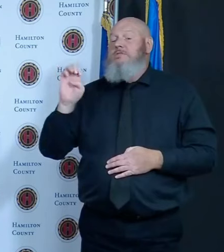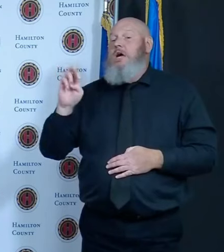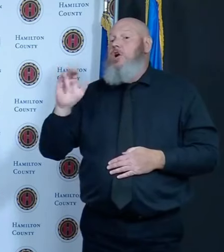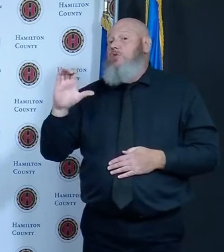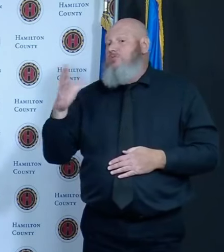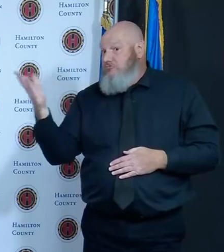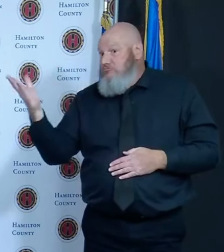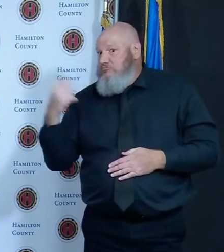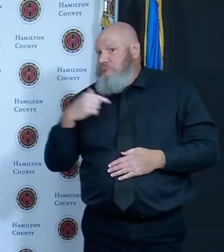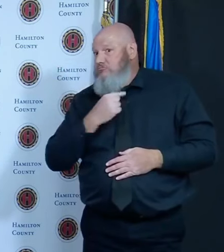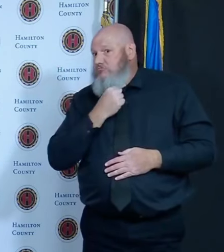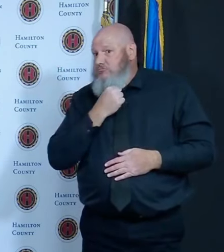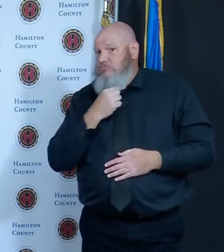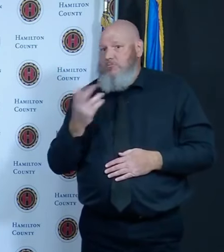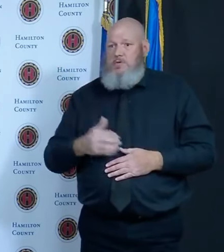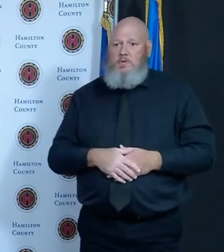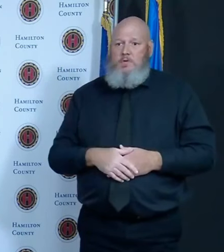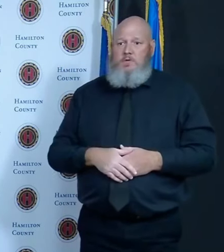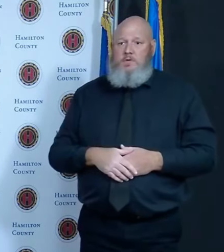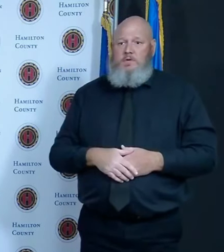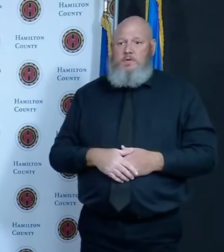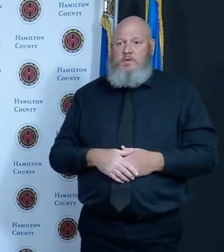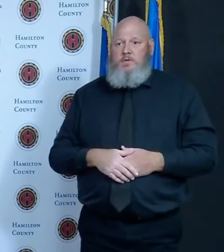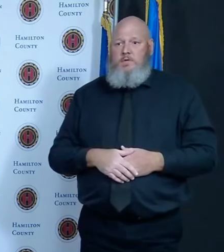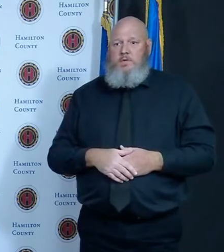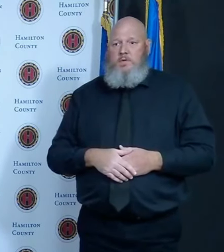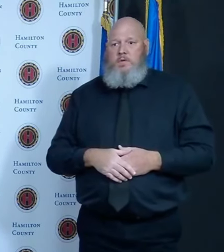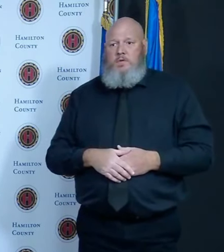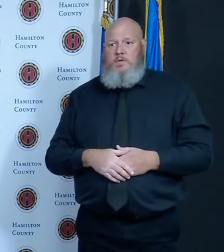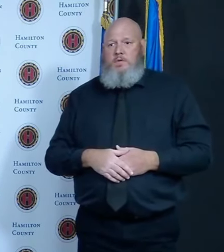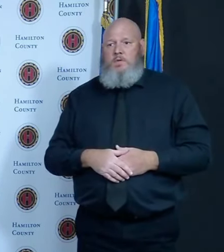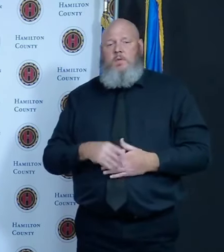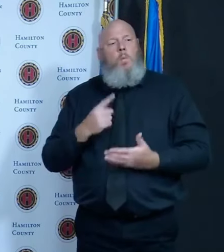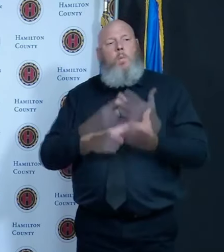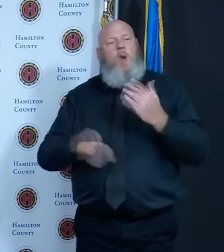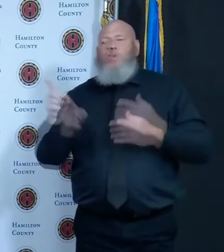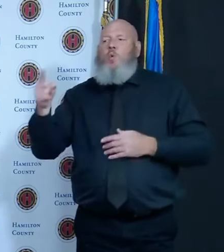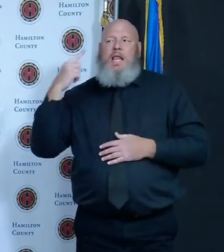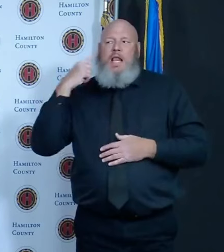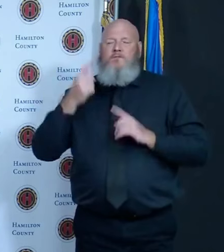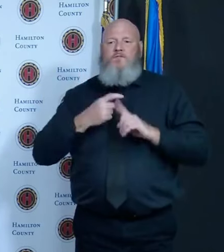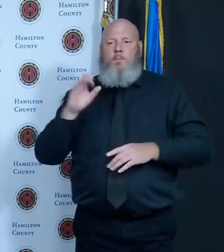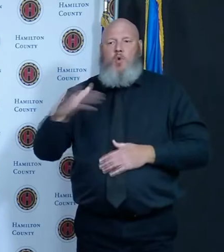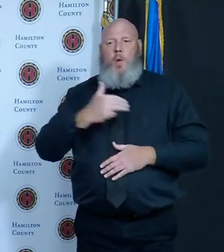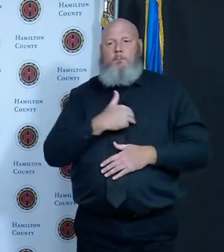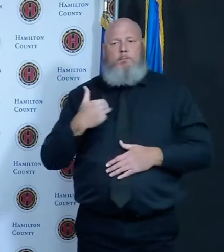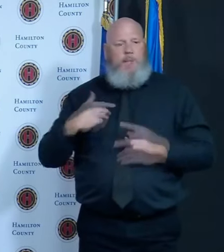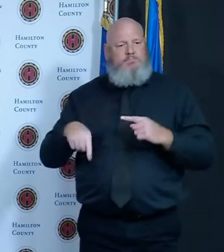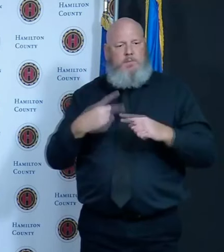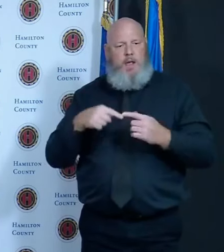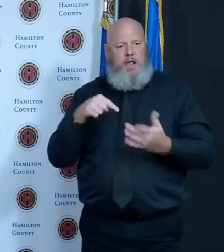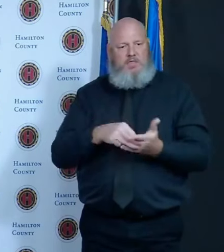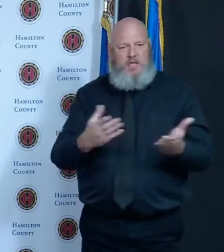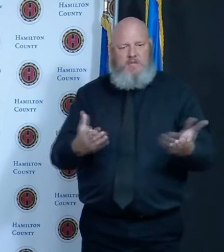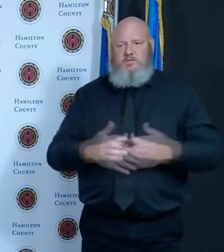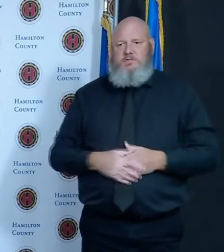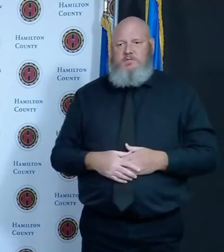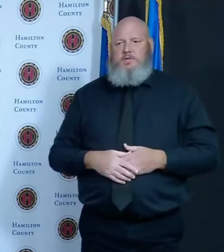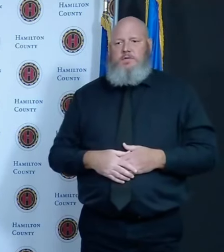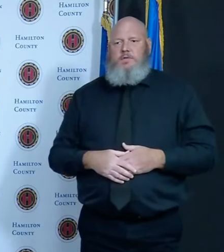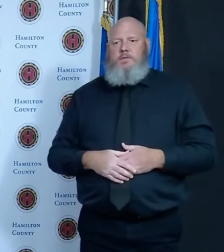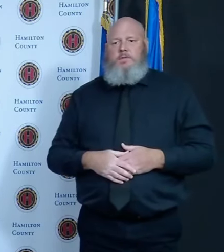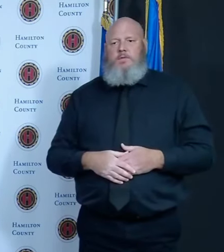um okay you mean in terms of I'm sorry Chris what you're hearing from the